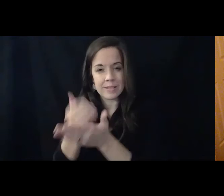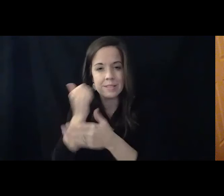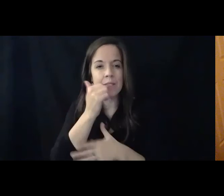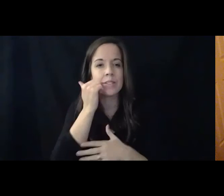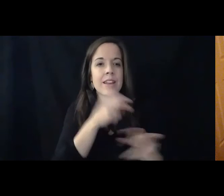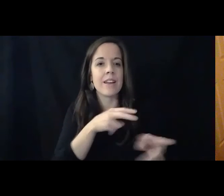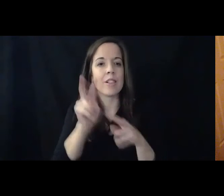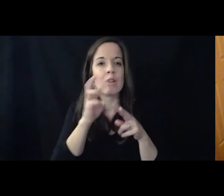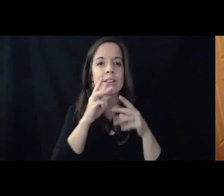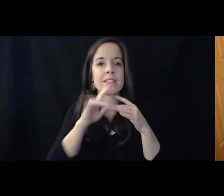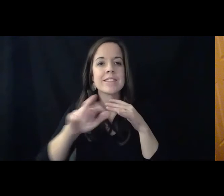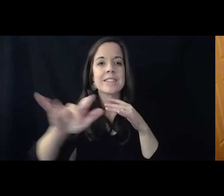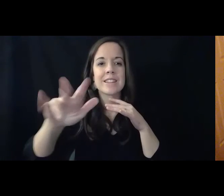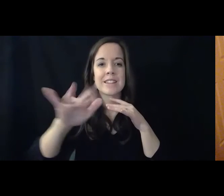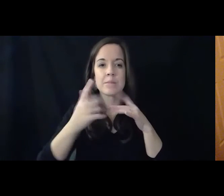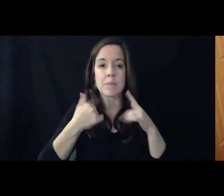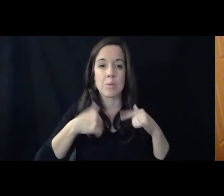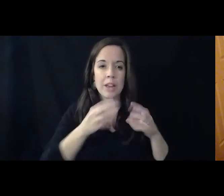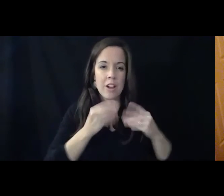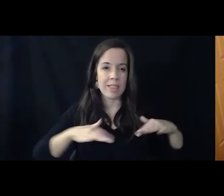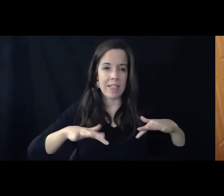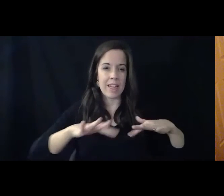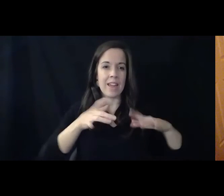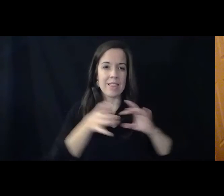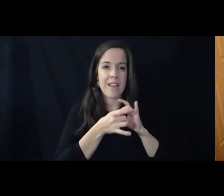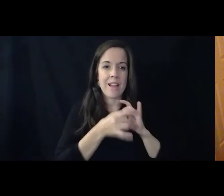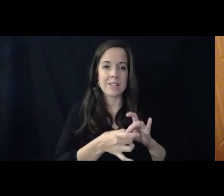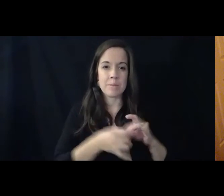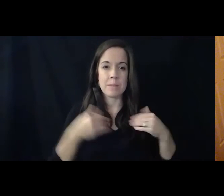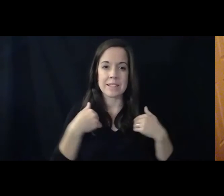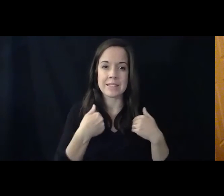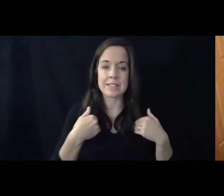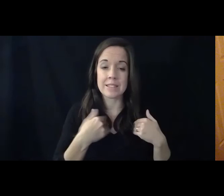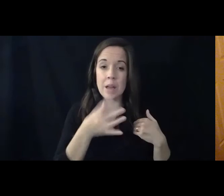But we are landlocked beasts. Mother, I too envy any selfish thing.